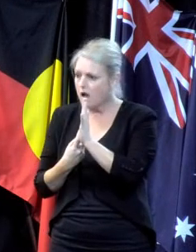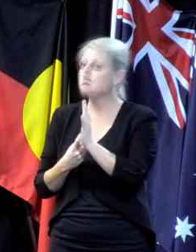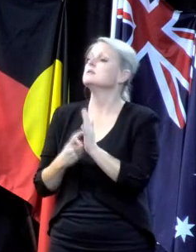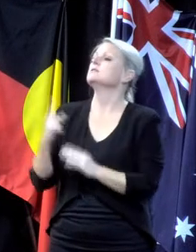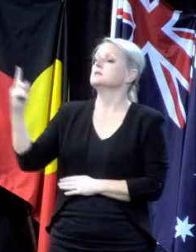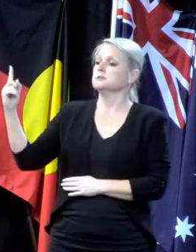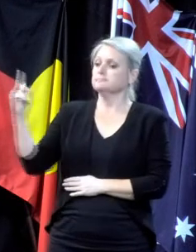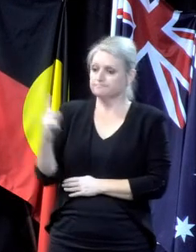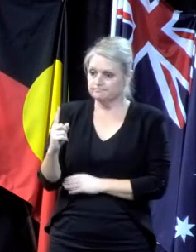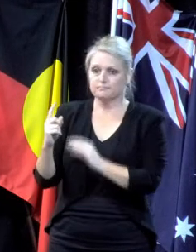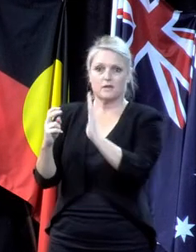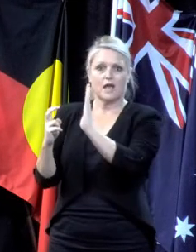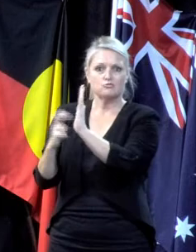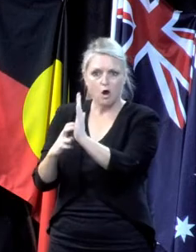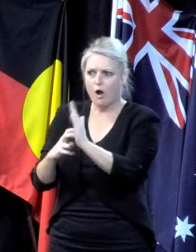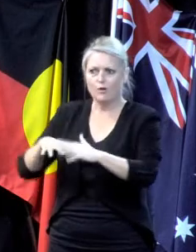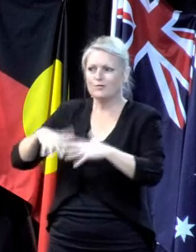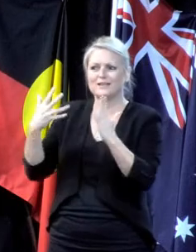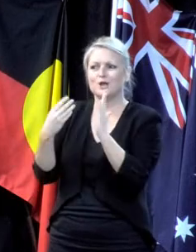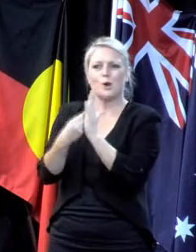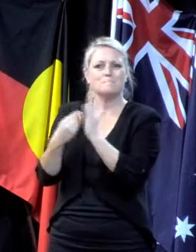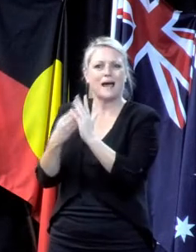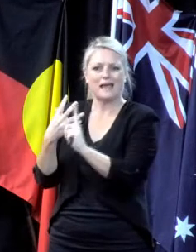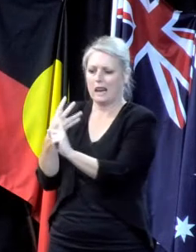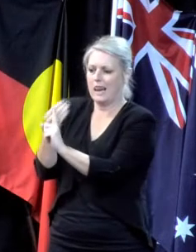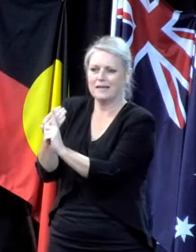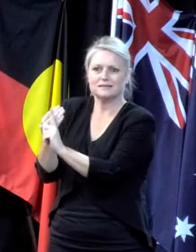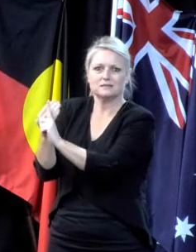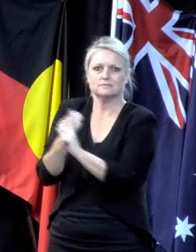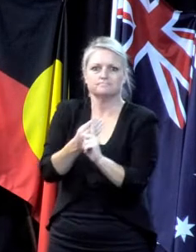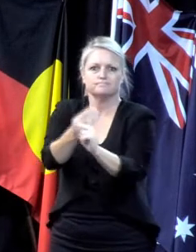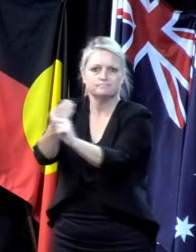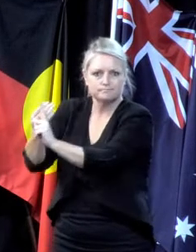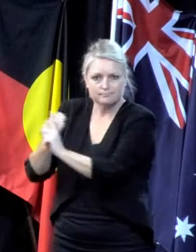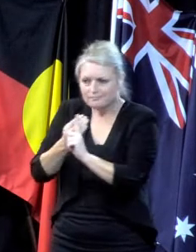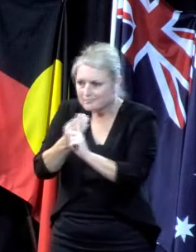support that they require, you have to find that from school-based funds.